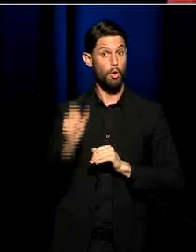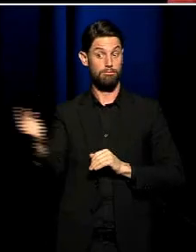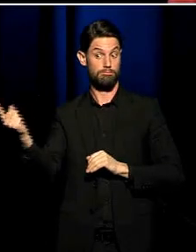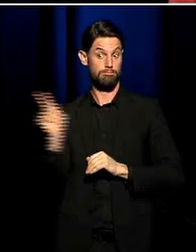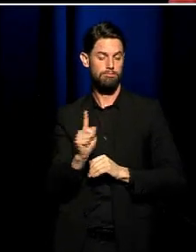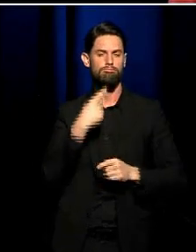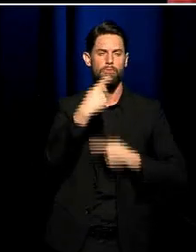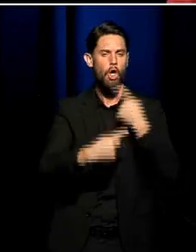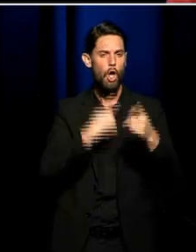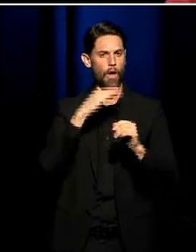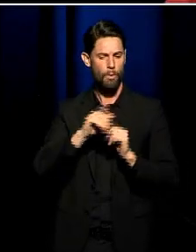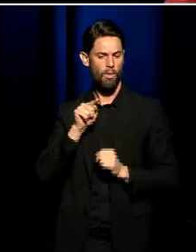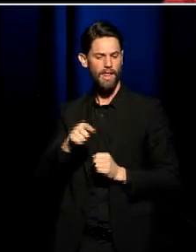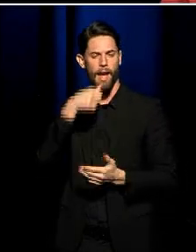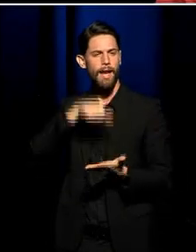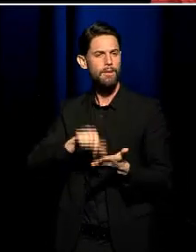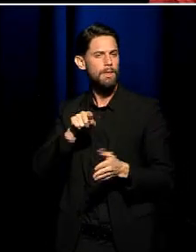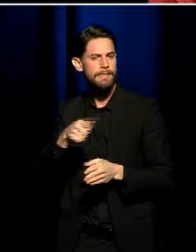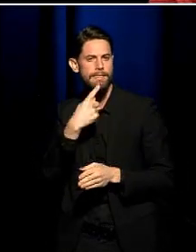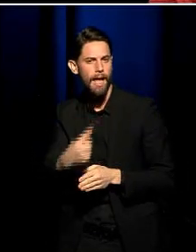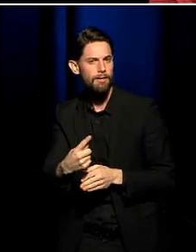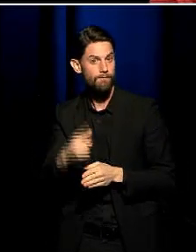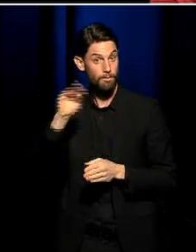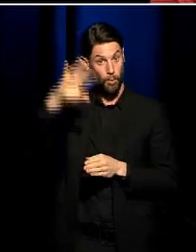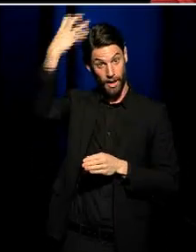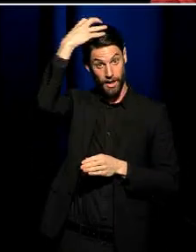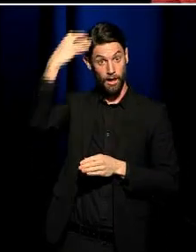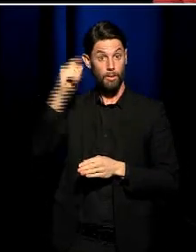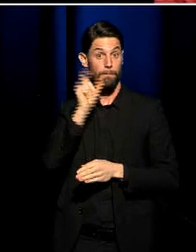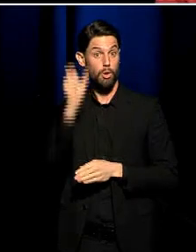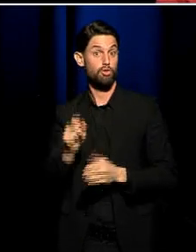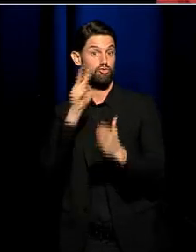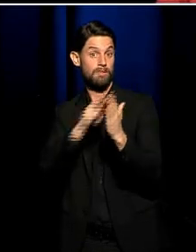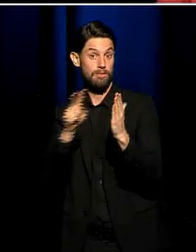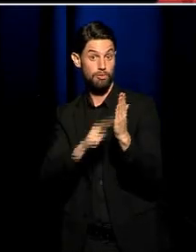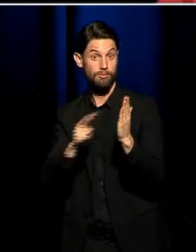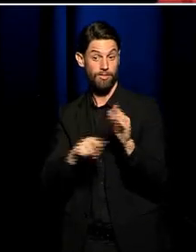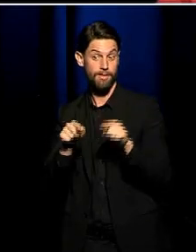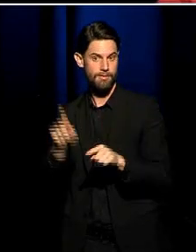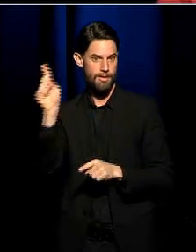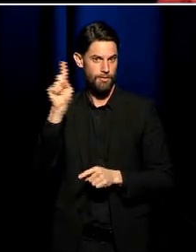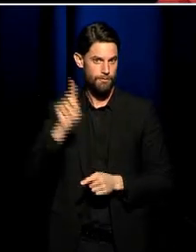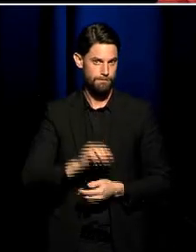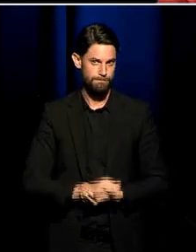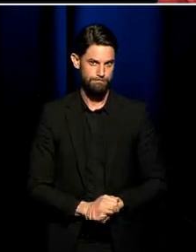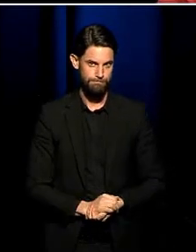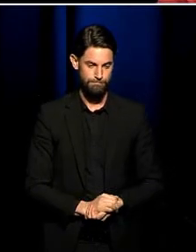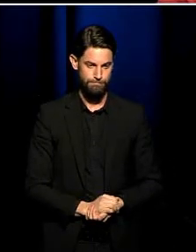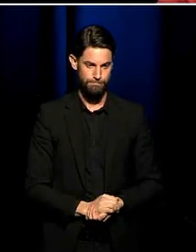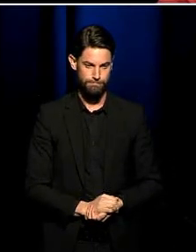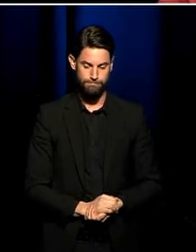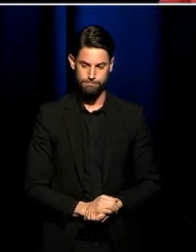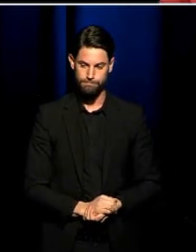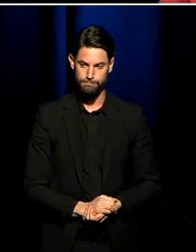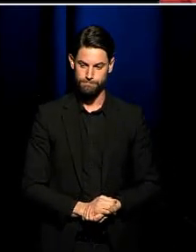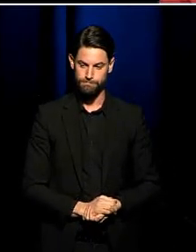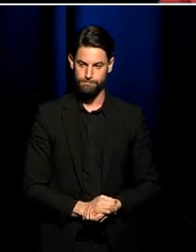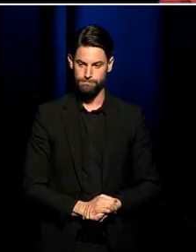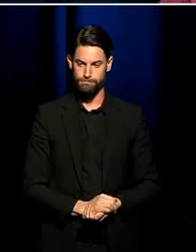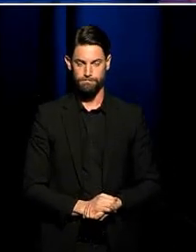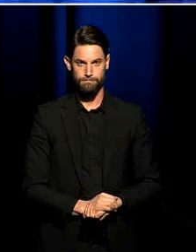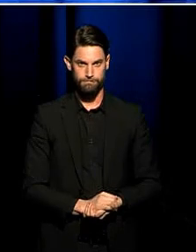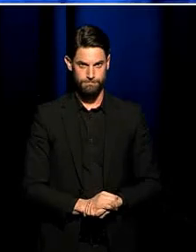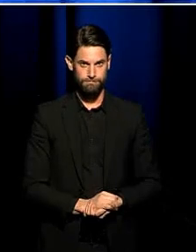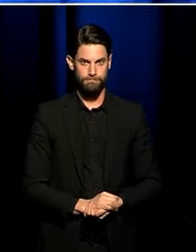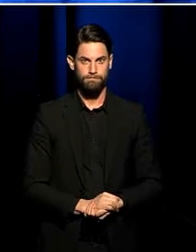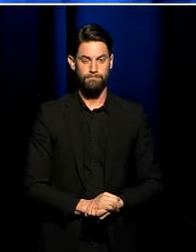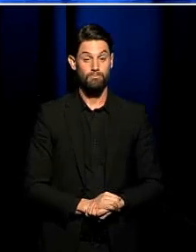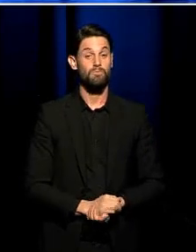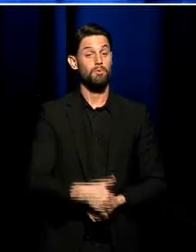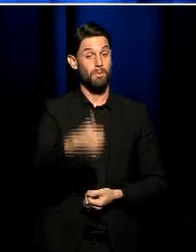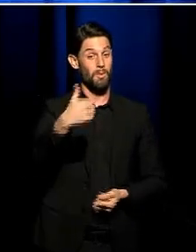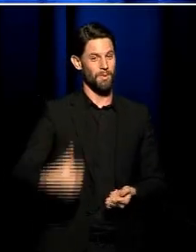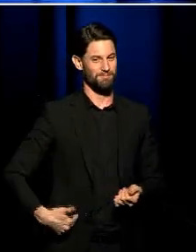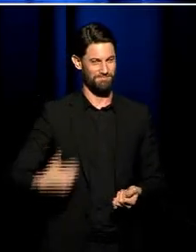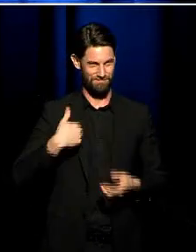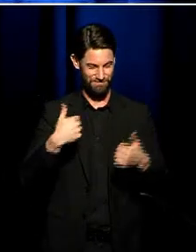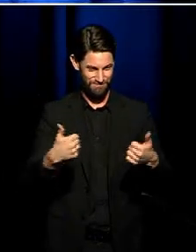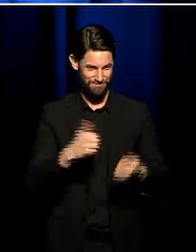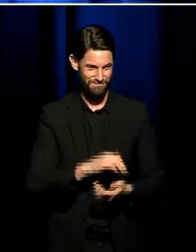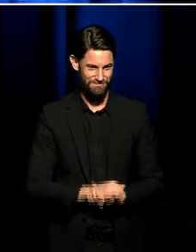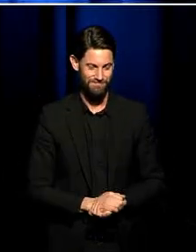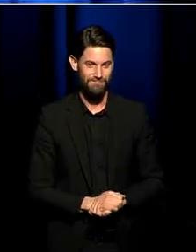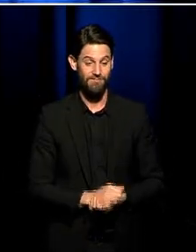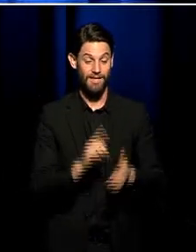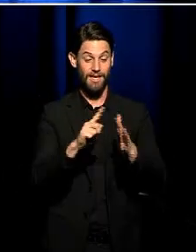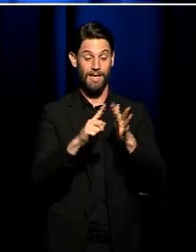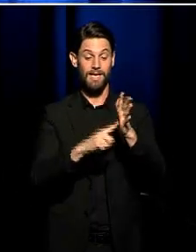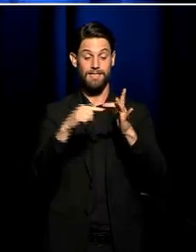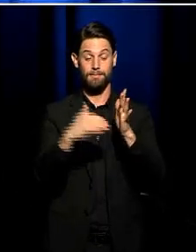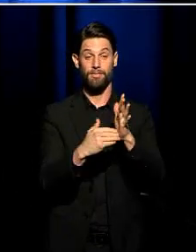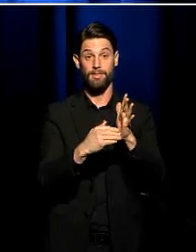part of these proceedings. Good morning, ELIZABETH THE SECOND, by the Grace of God,